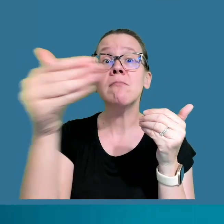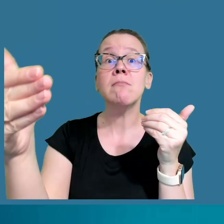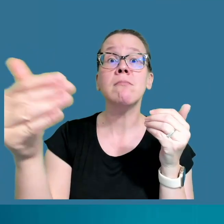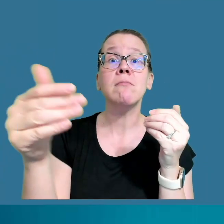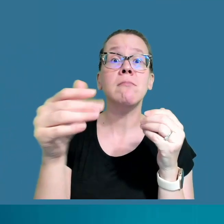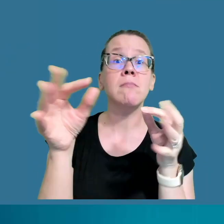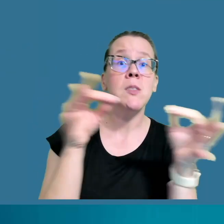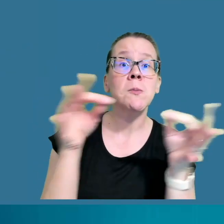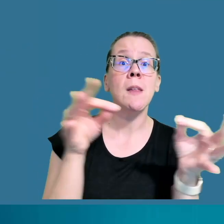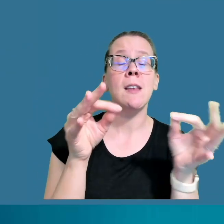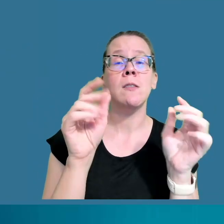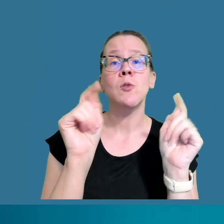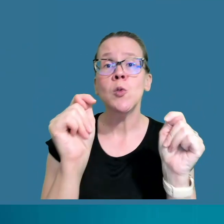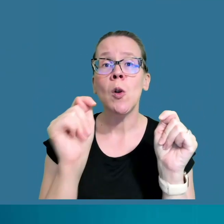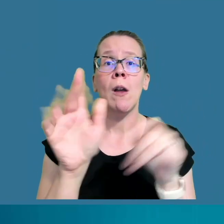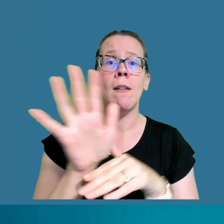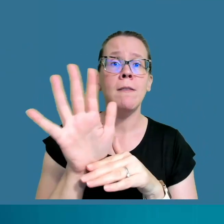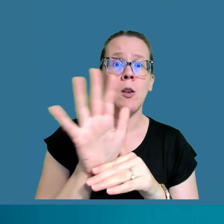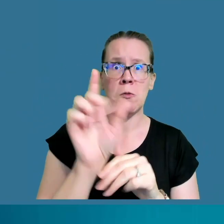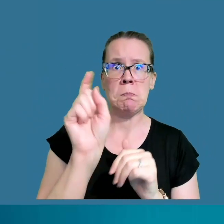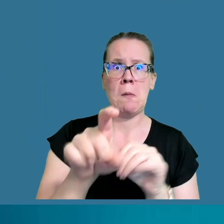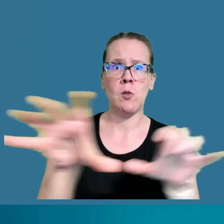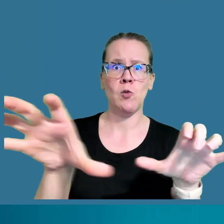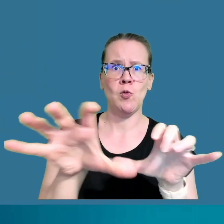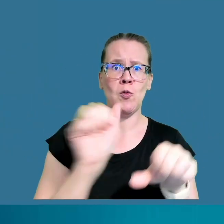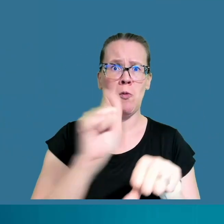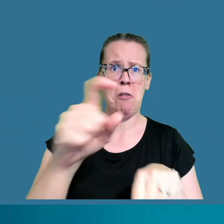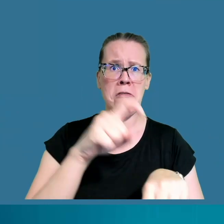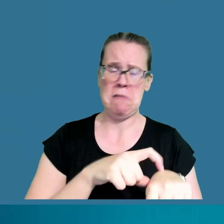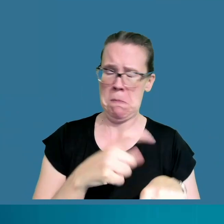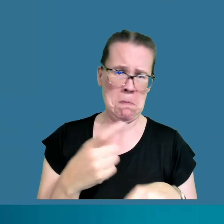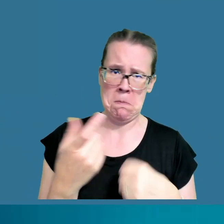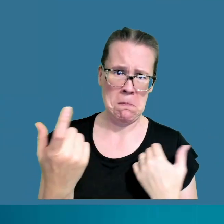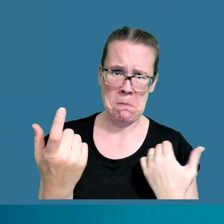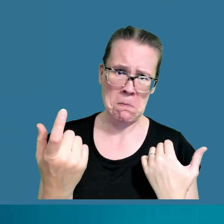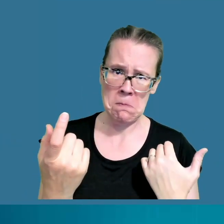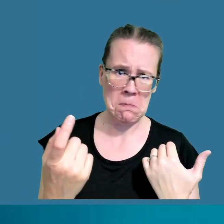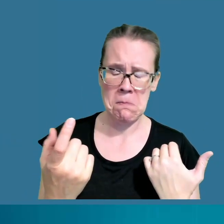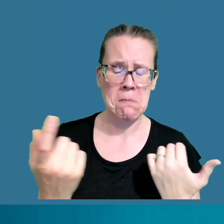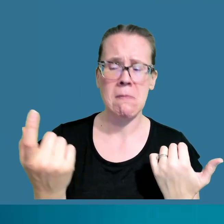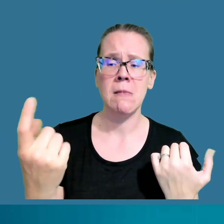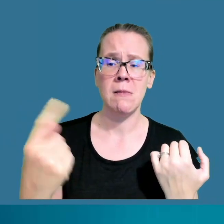And so the--my future tutorials on this topic will have a lot of tips and tricks that I don't